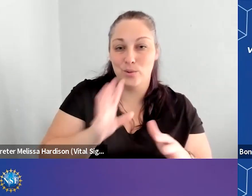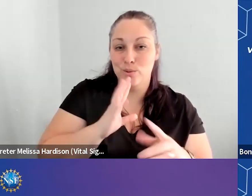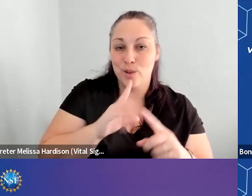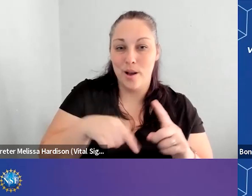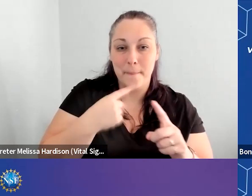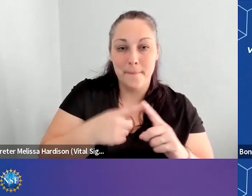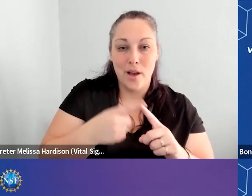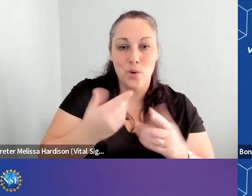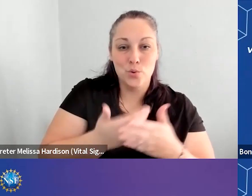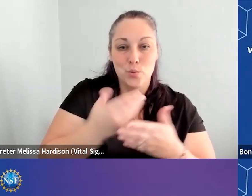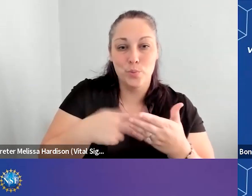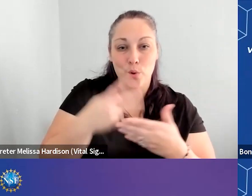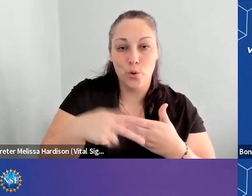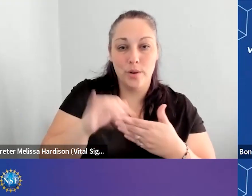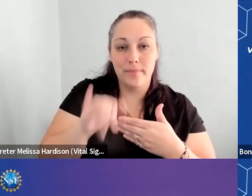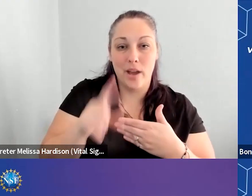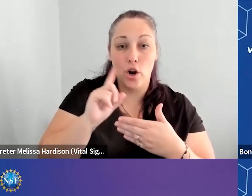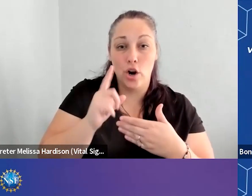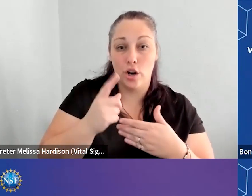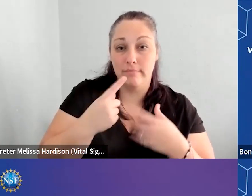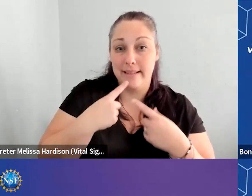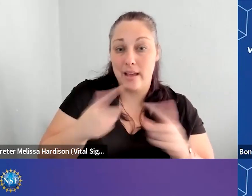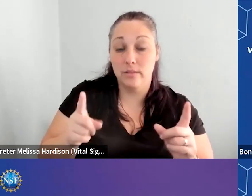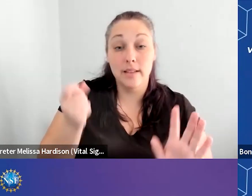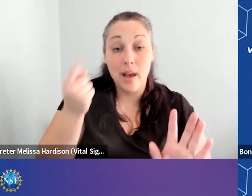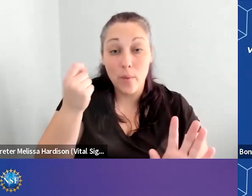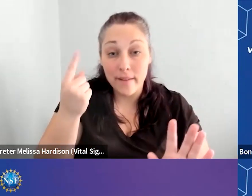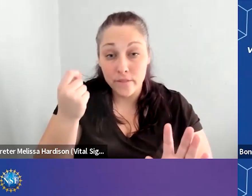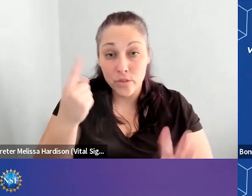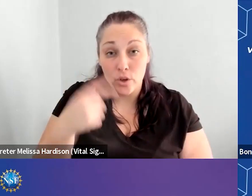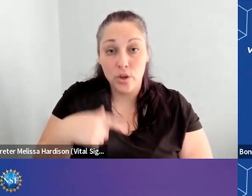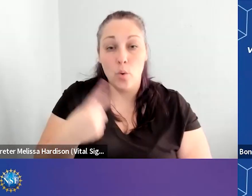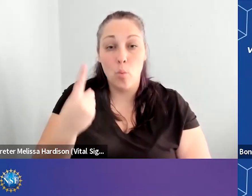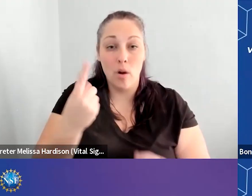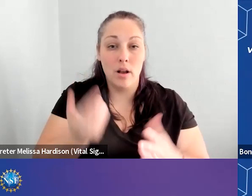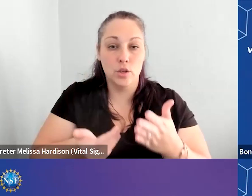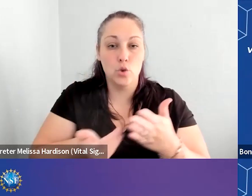however there was just recently one of the newest programs in DUE,